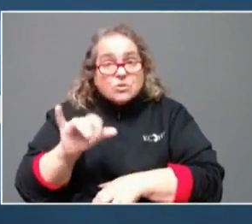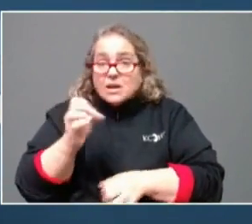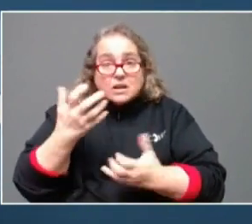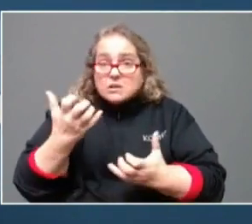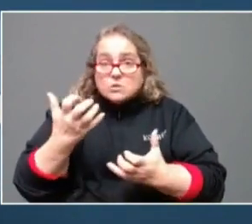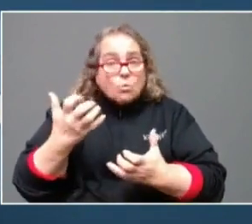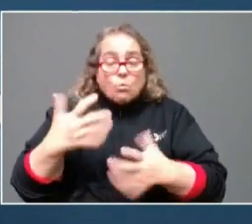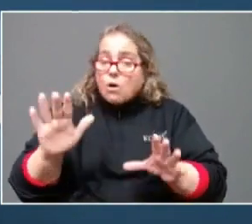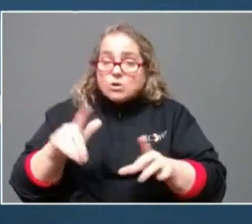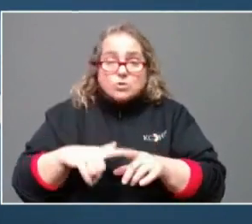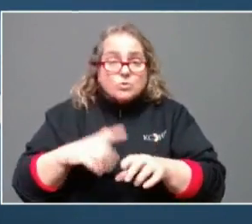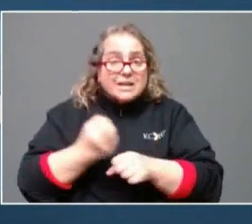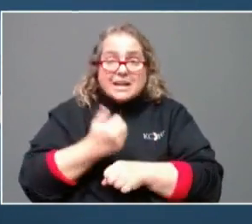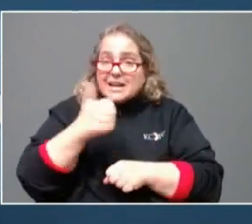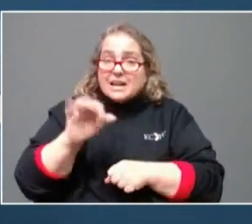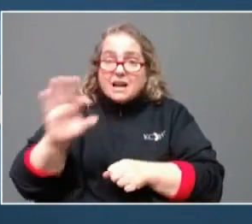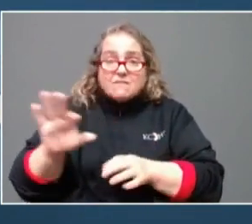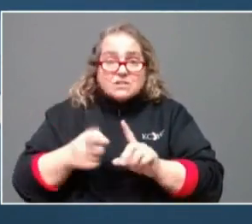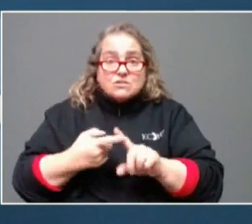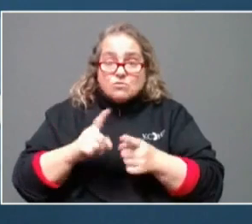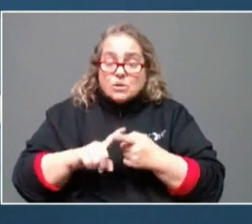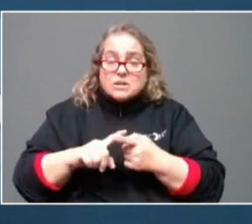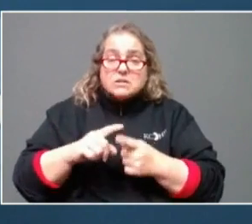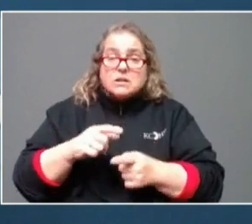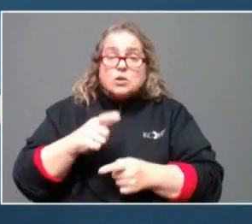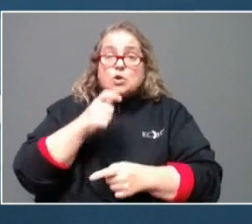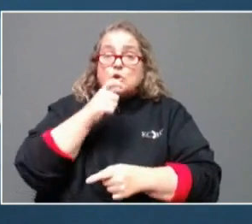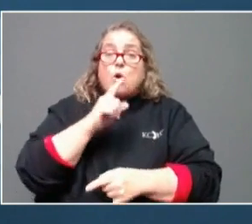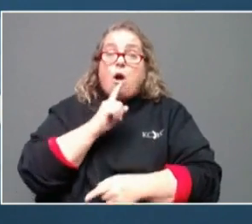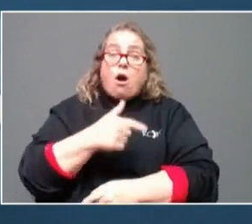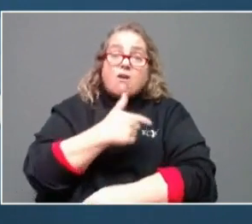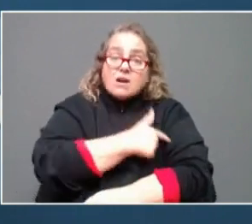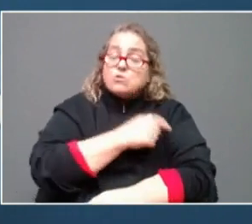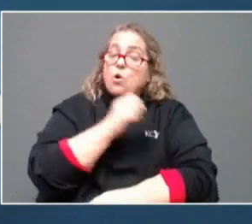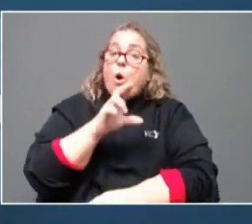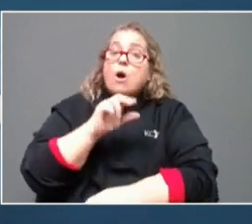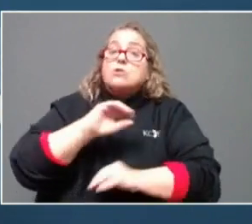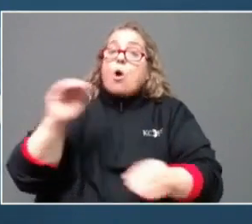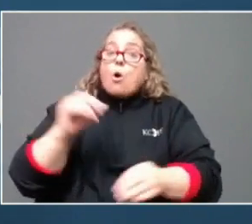vaccinated or unvaccinated infected. And so following the guidelines to